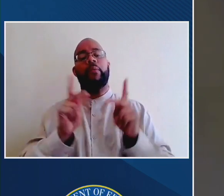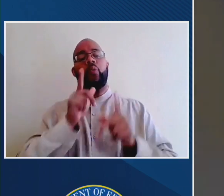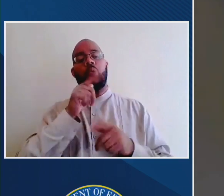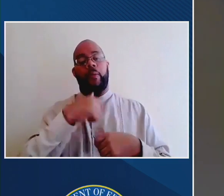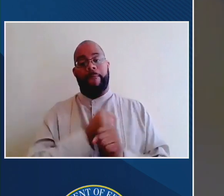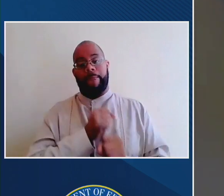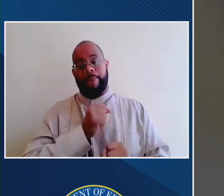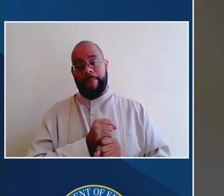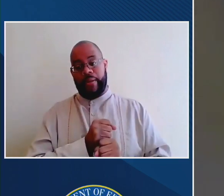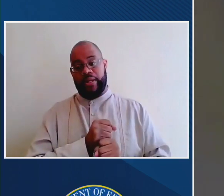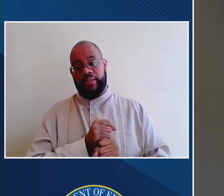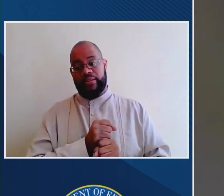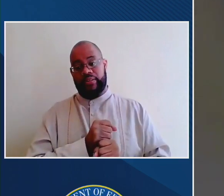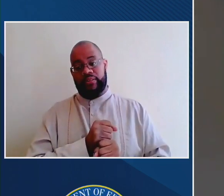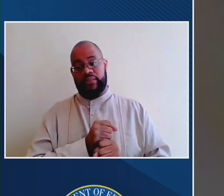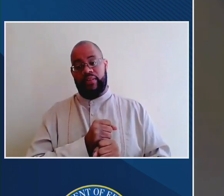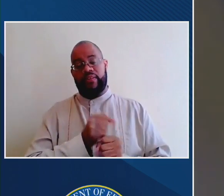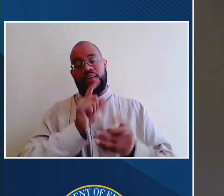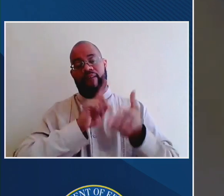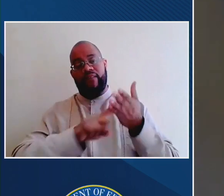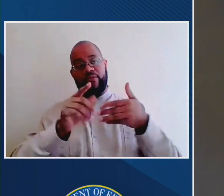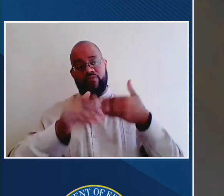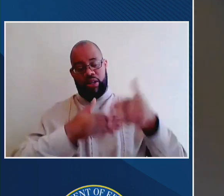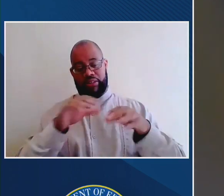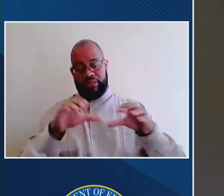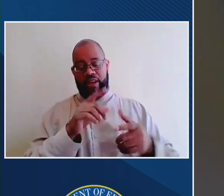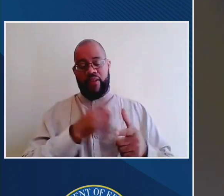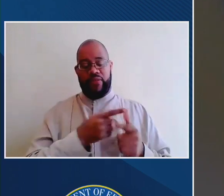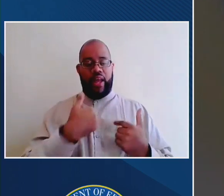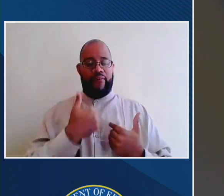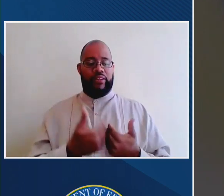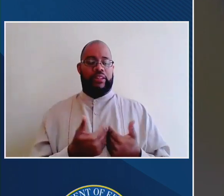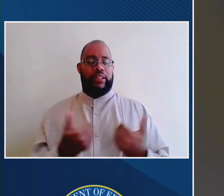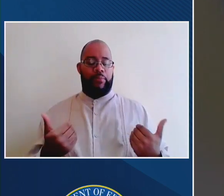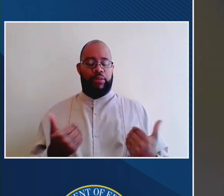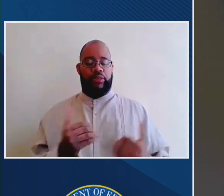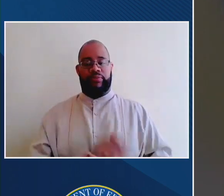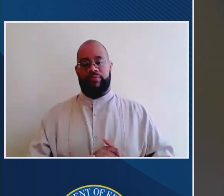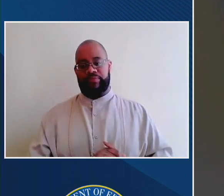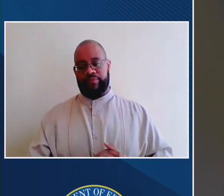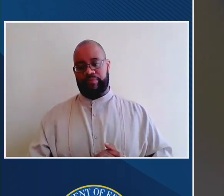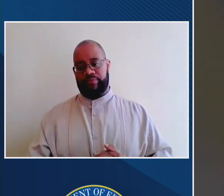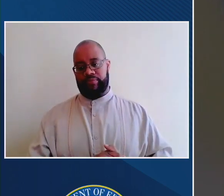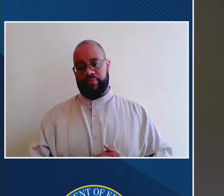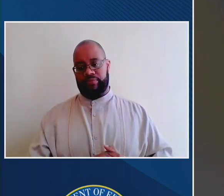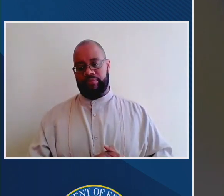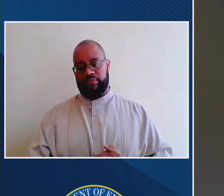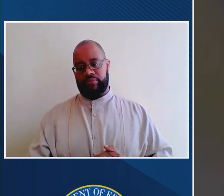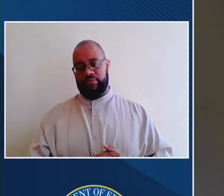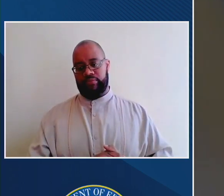long as the vetting process is done and then there would be a separate consensus